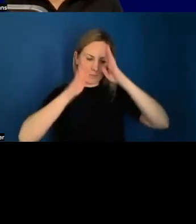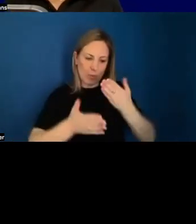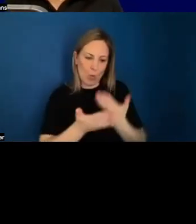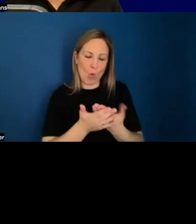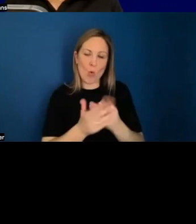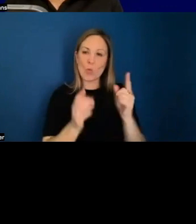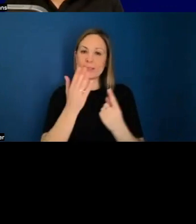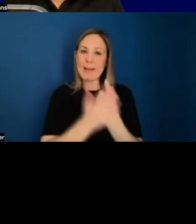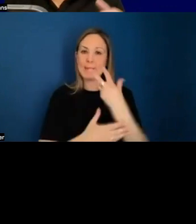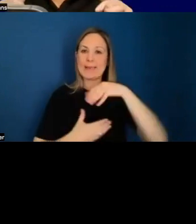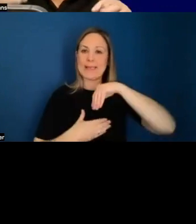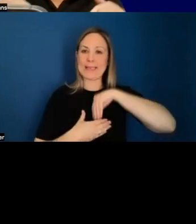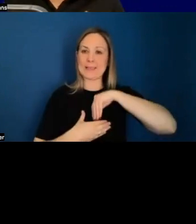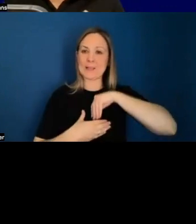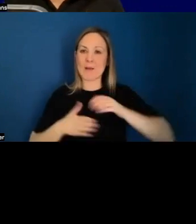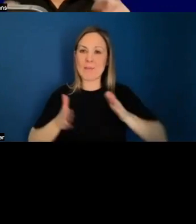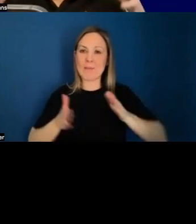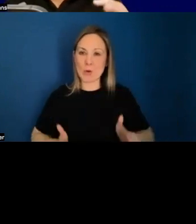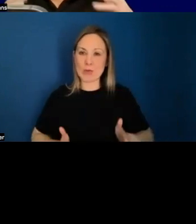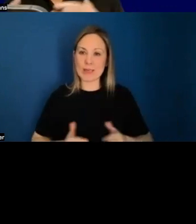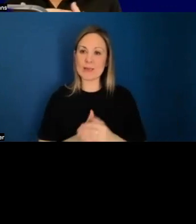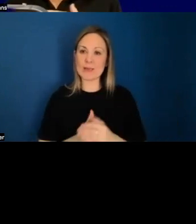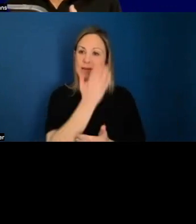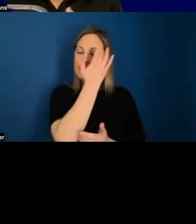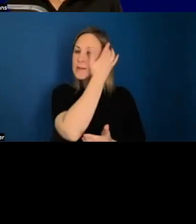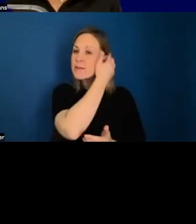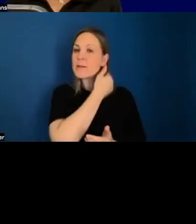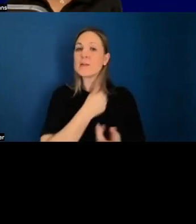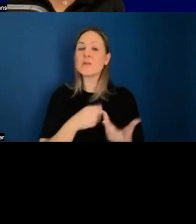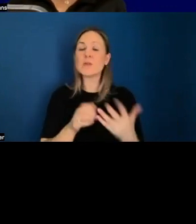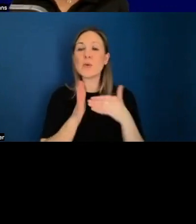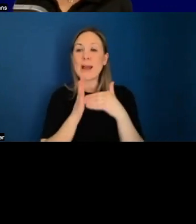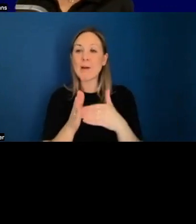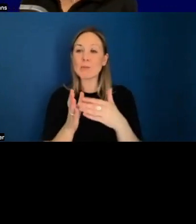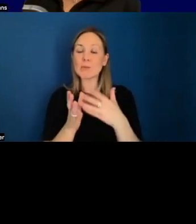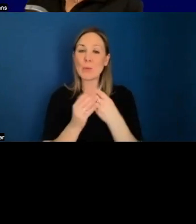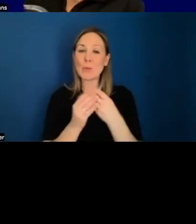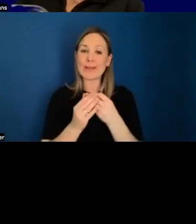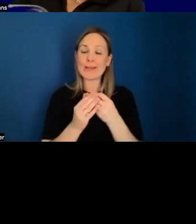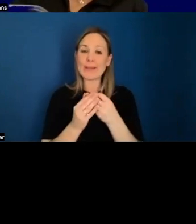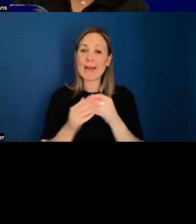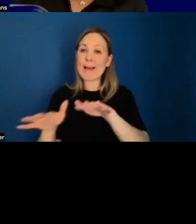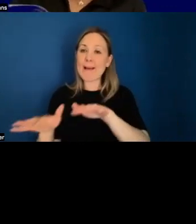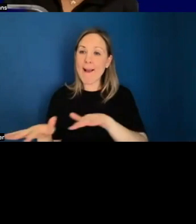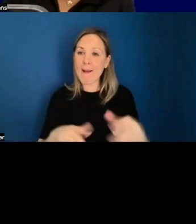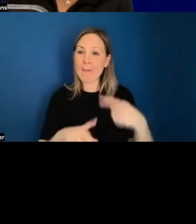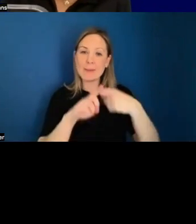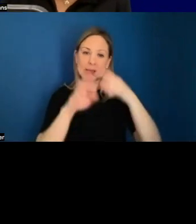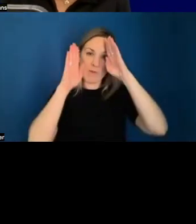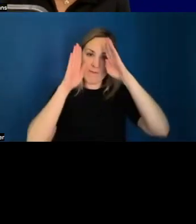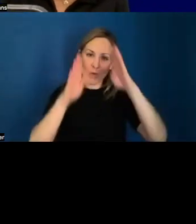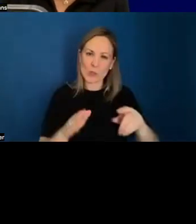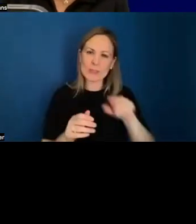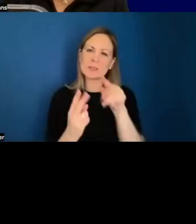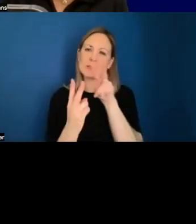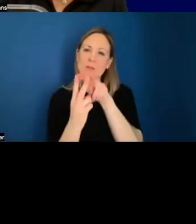our body. It helps us calm but also helps focus. These are a couple of examples from “Coping Skills